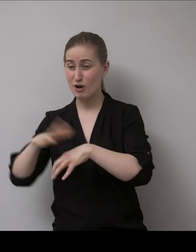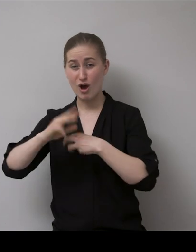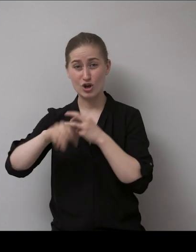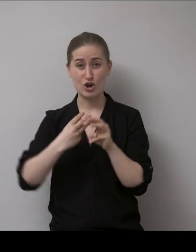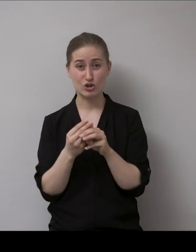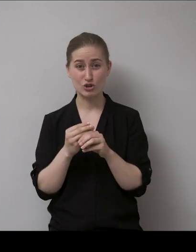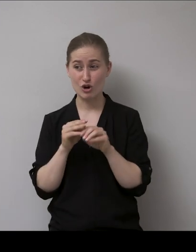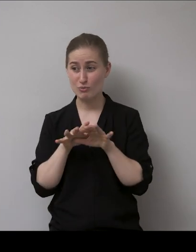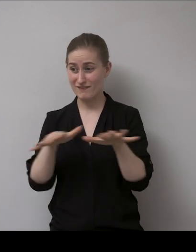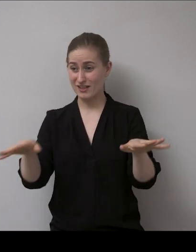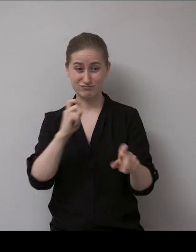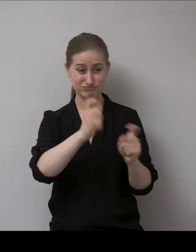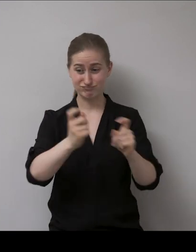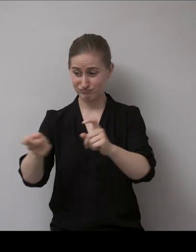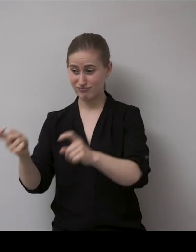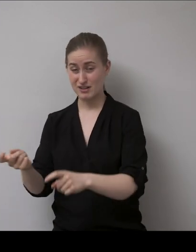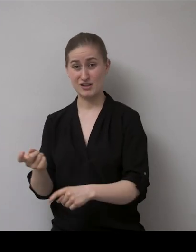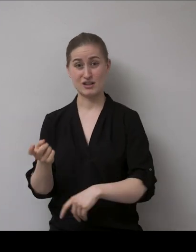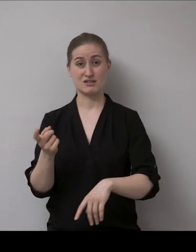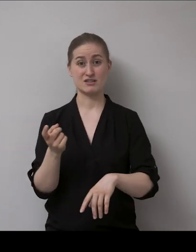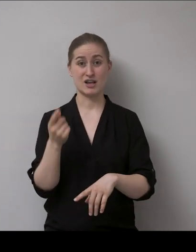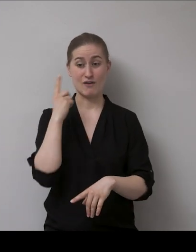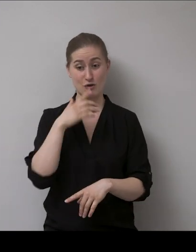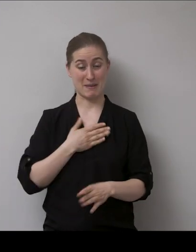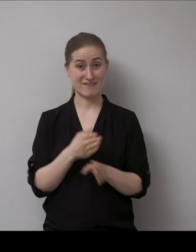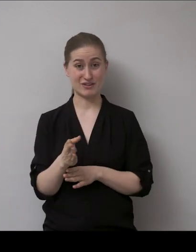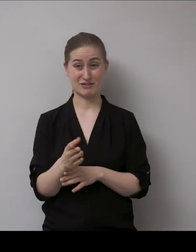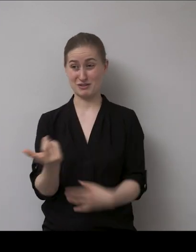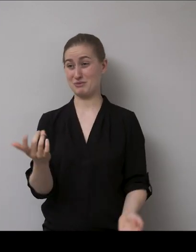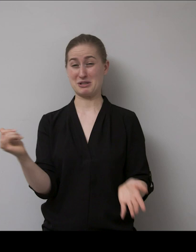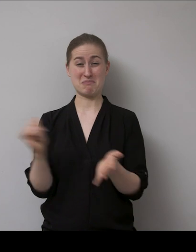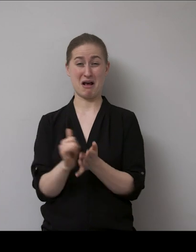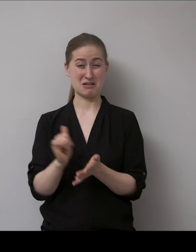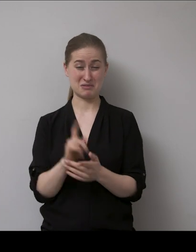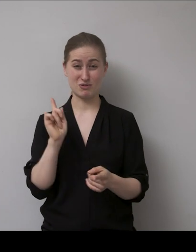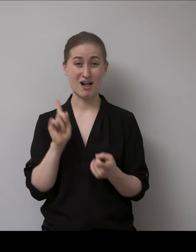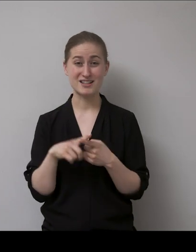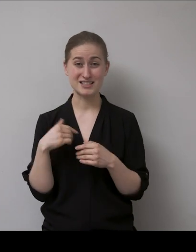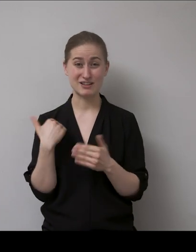this was unimaginable until now. It usually takes more than 12 years